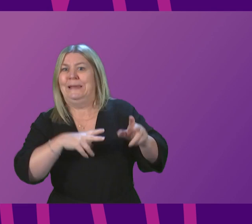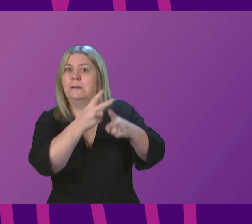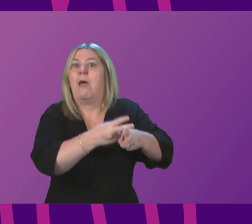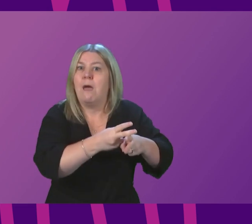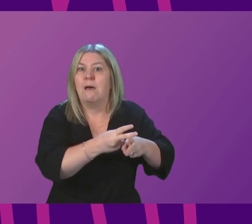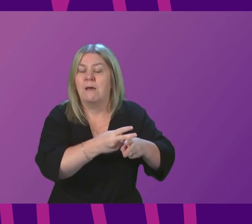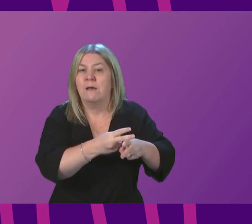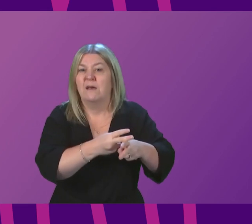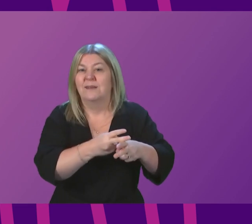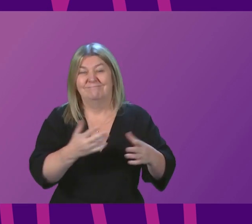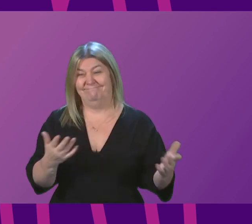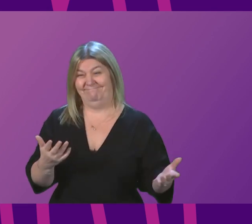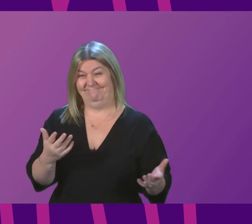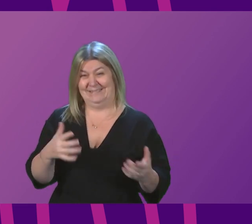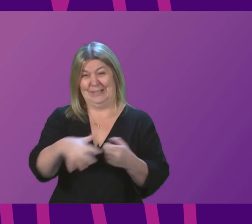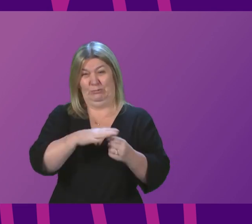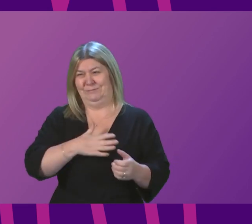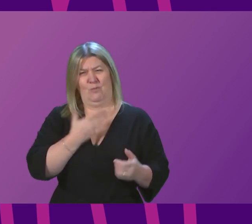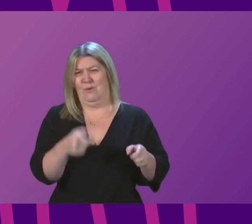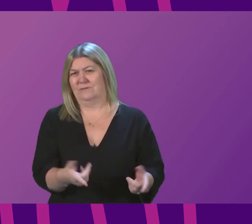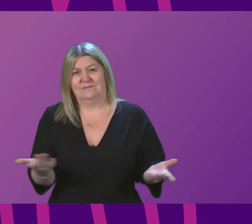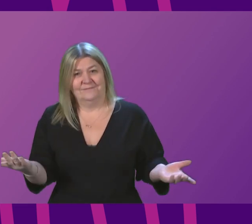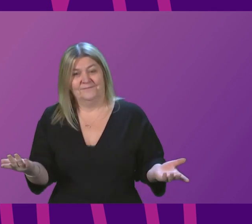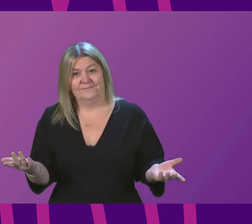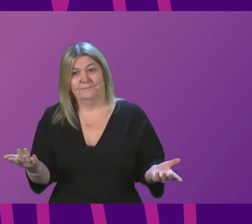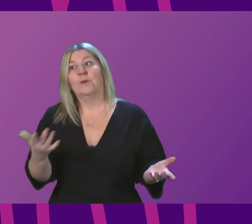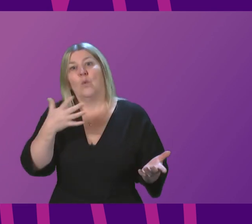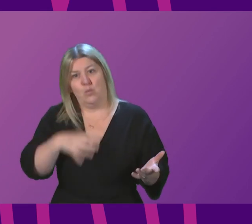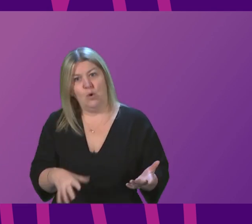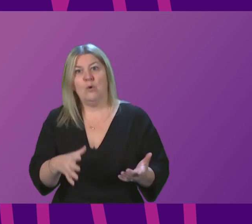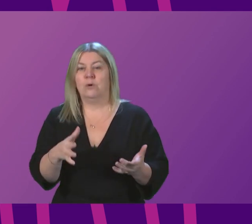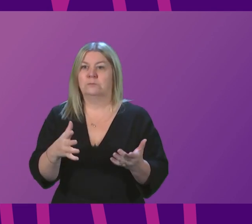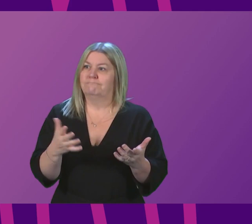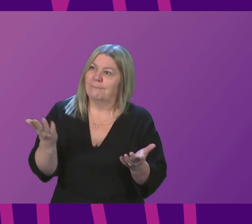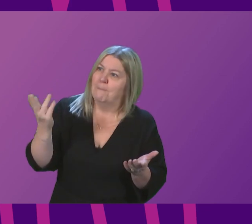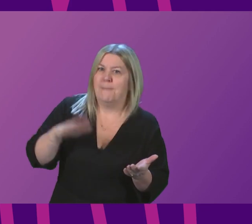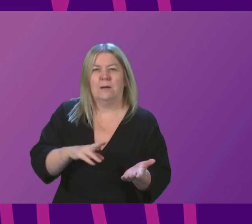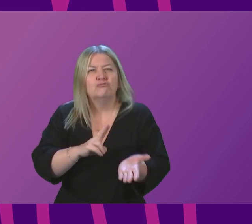We hope that we will be out of it sooner rather than later, but that involves all of us continuing